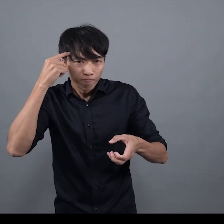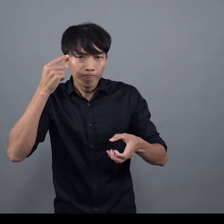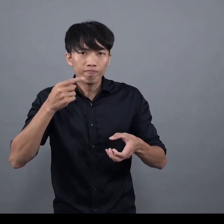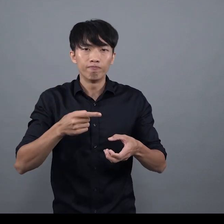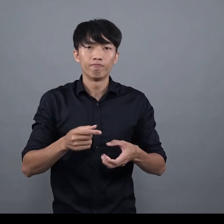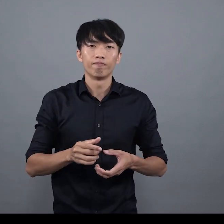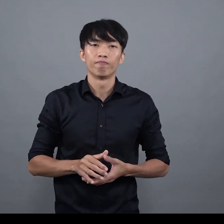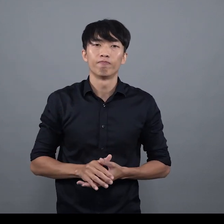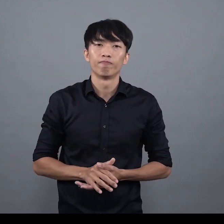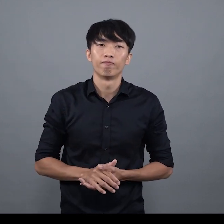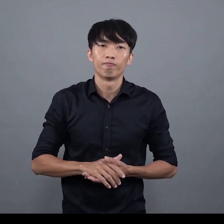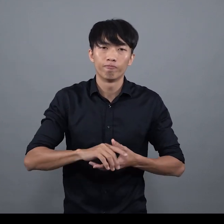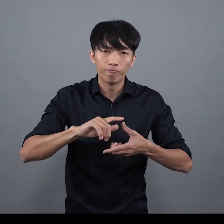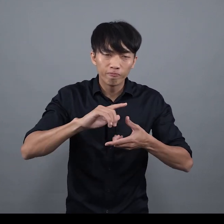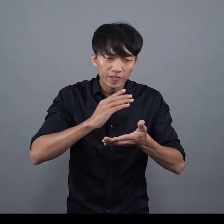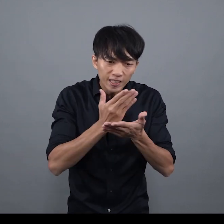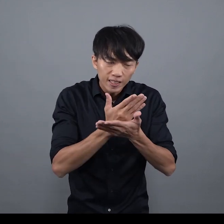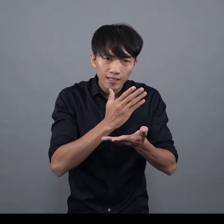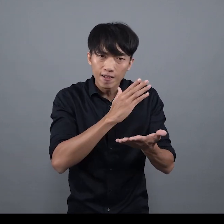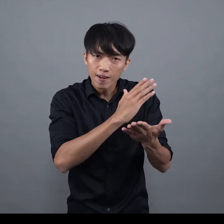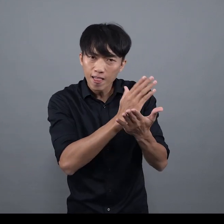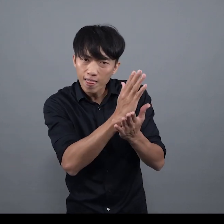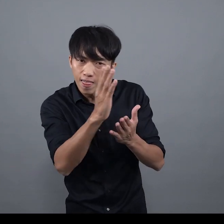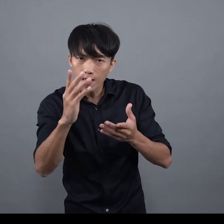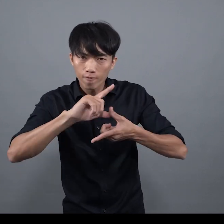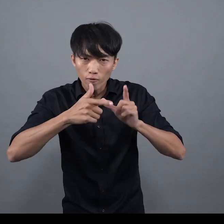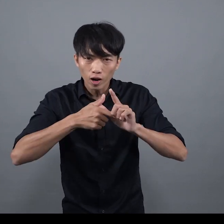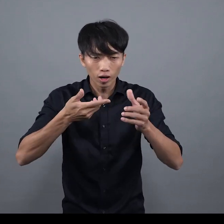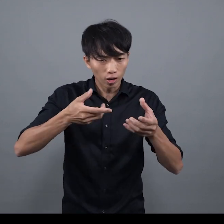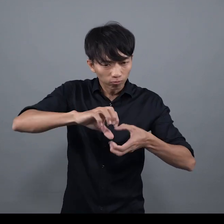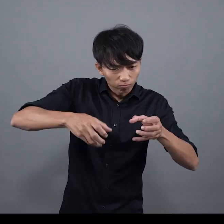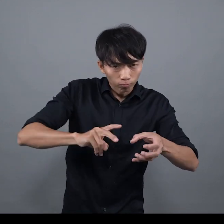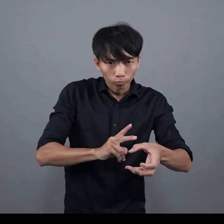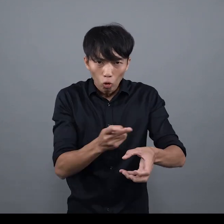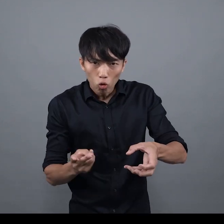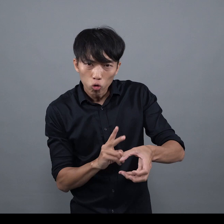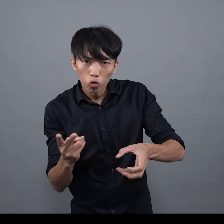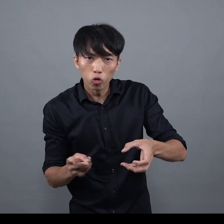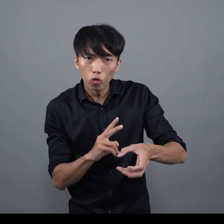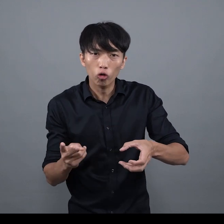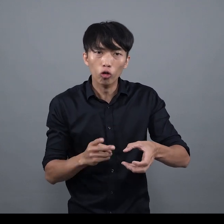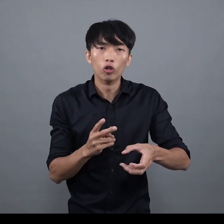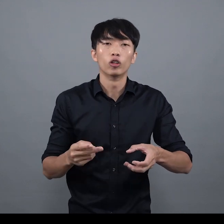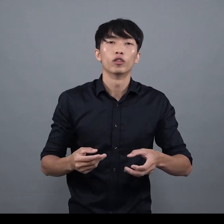to eliminate traditional types of joint systems